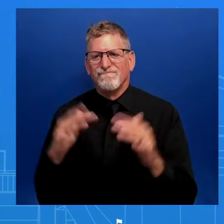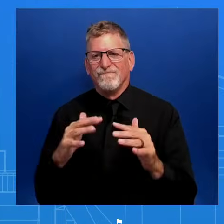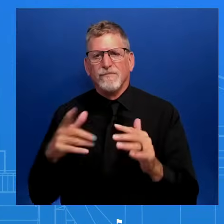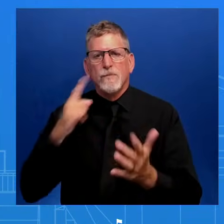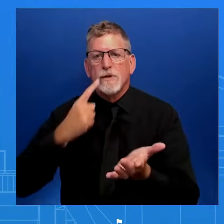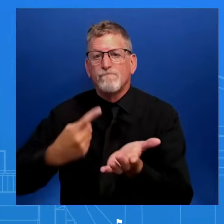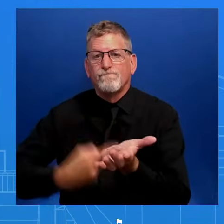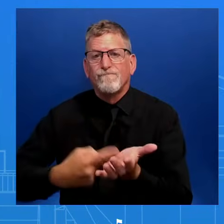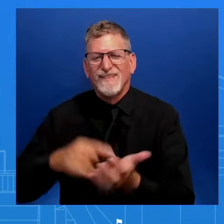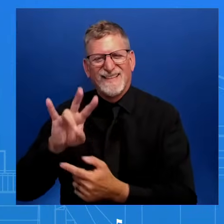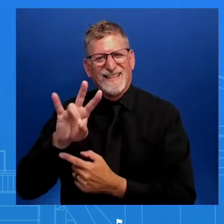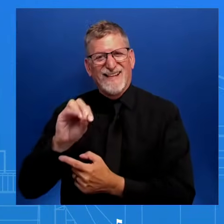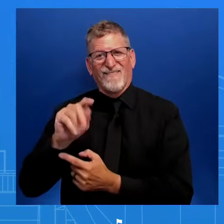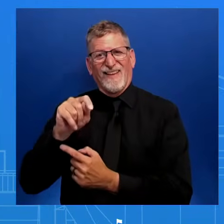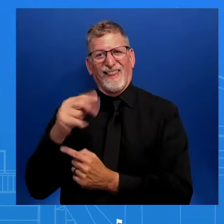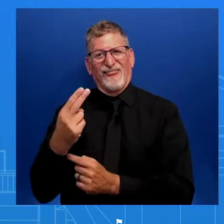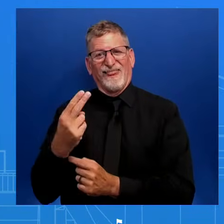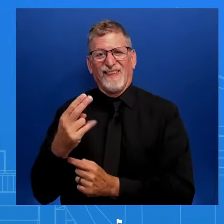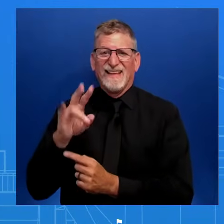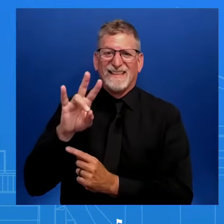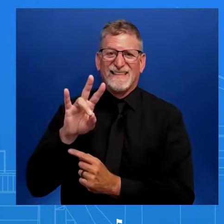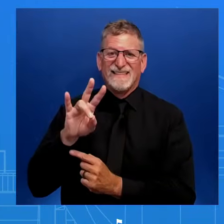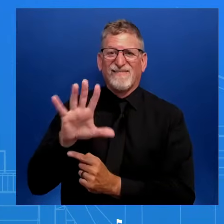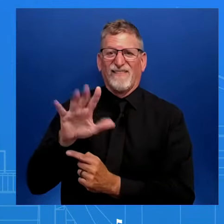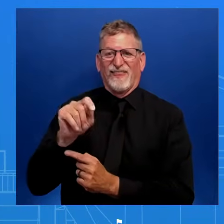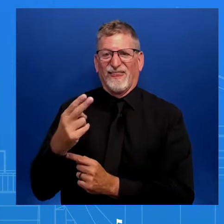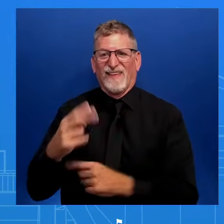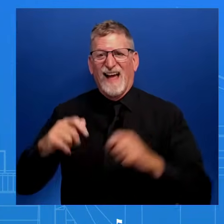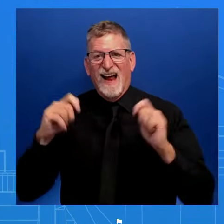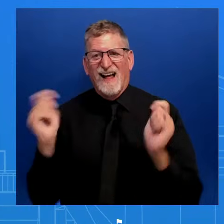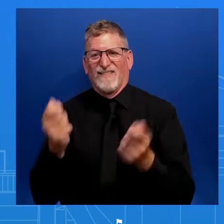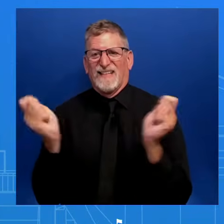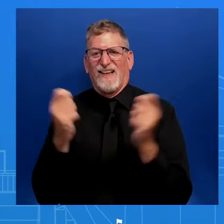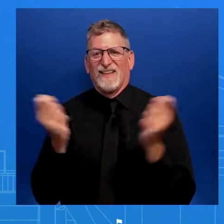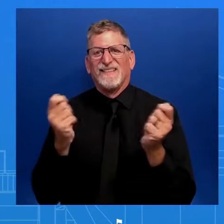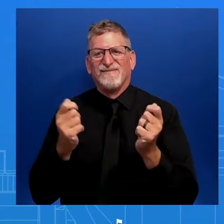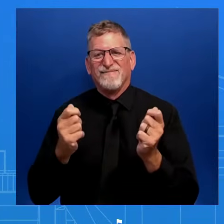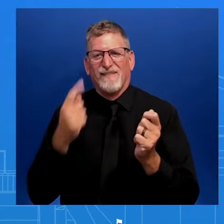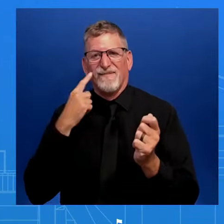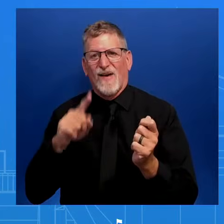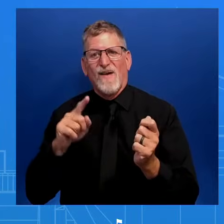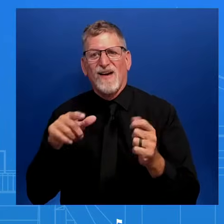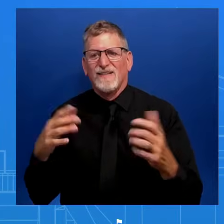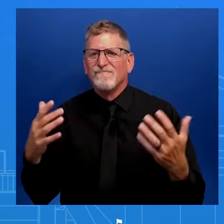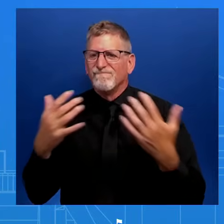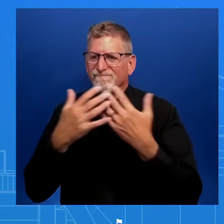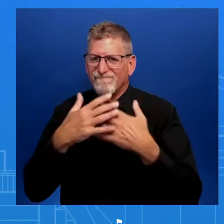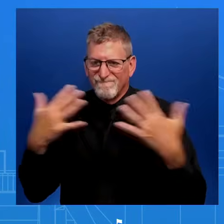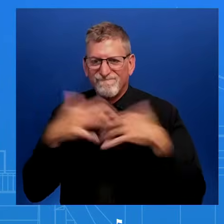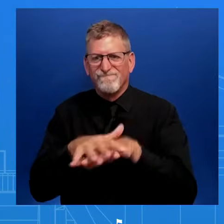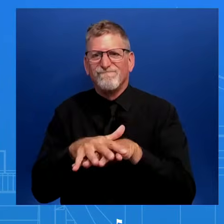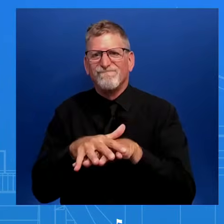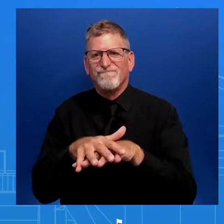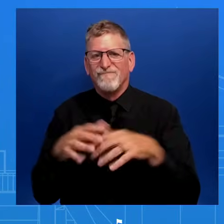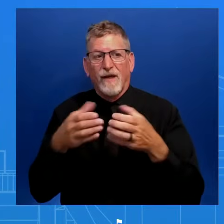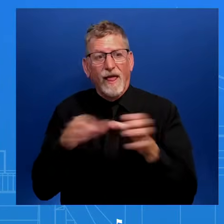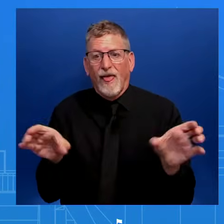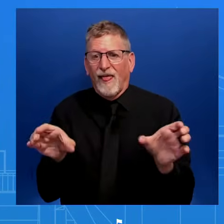I'm just not going to get into characterizing why he did this, the direction that he wanted to take this. It's just not for me to do.